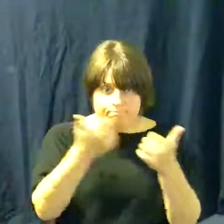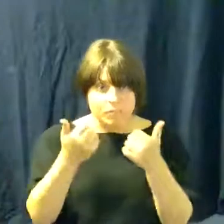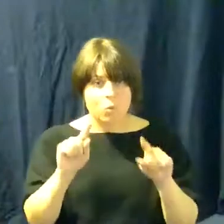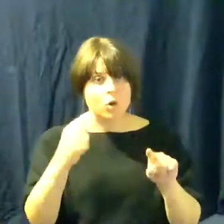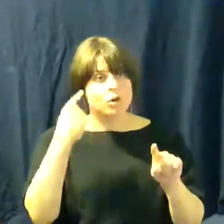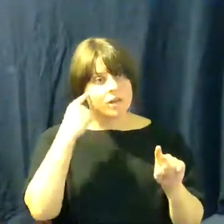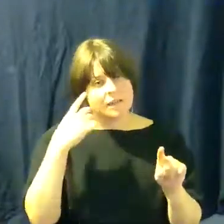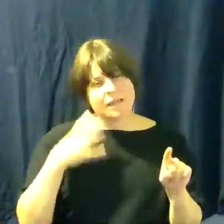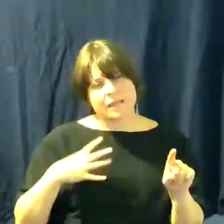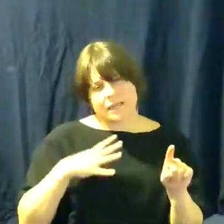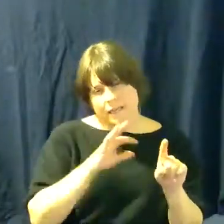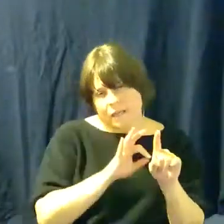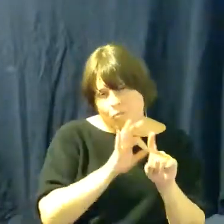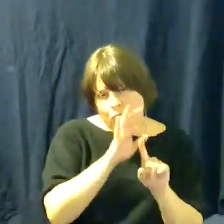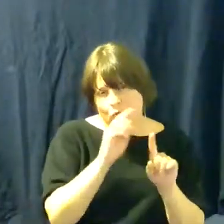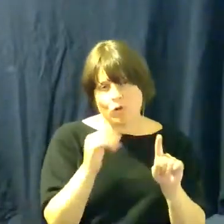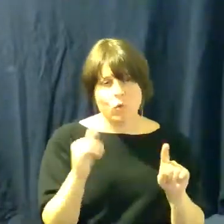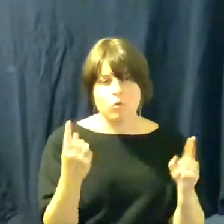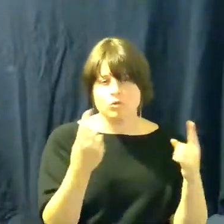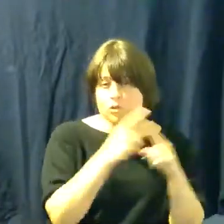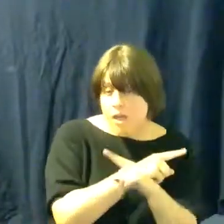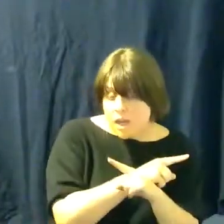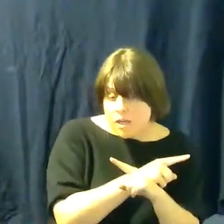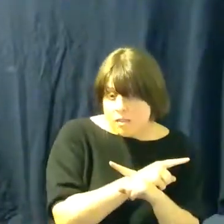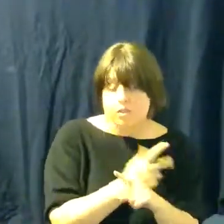. So it is a good opportunity for us to find out what worked really